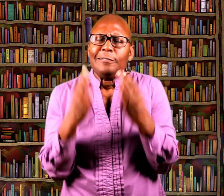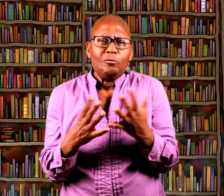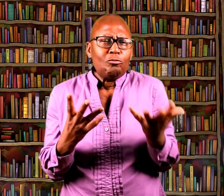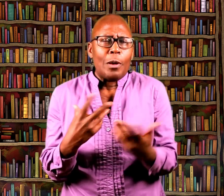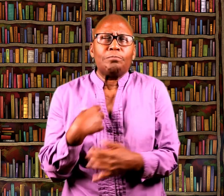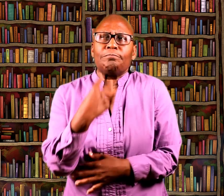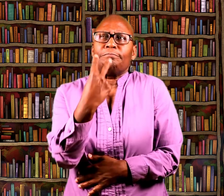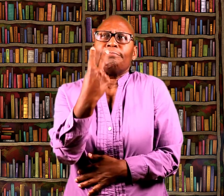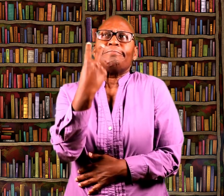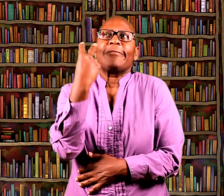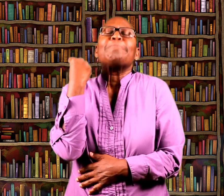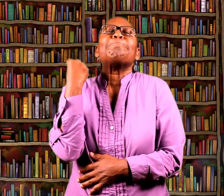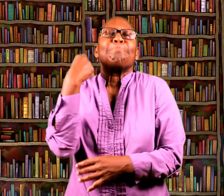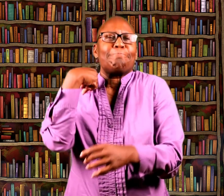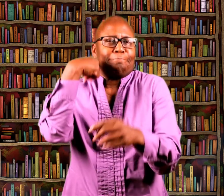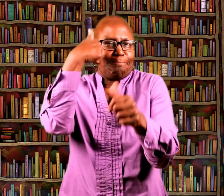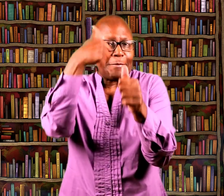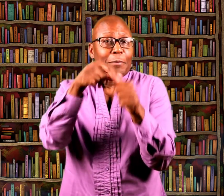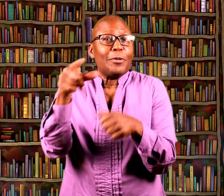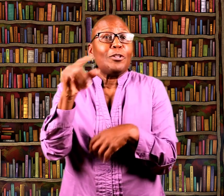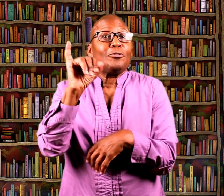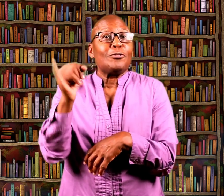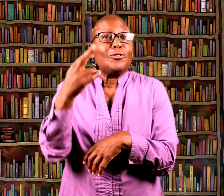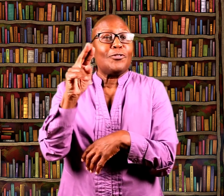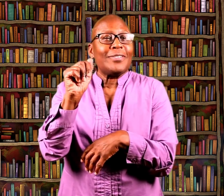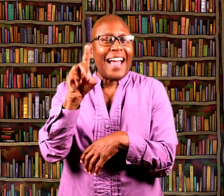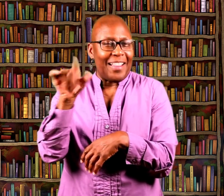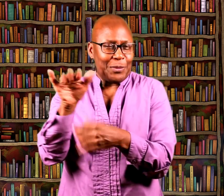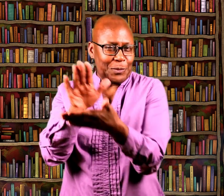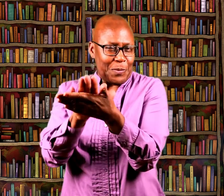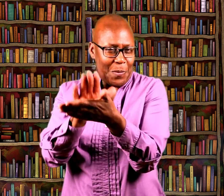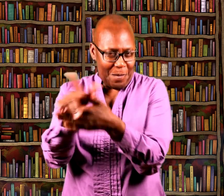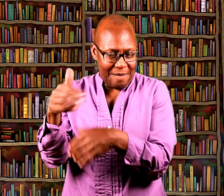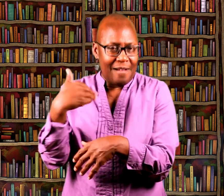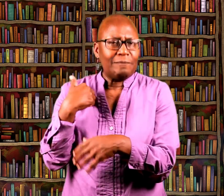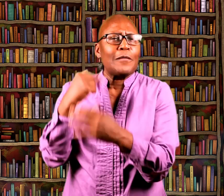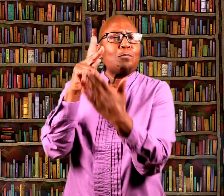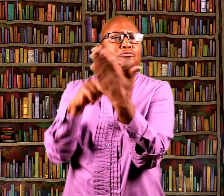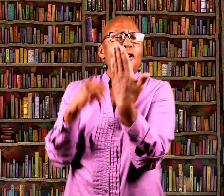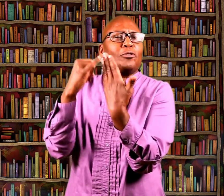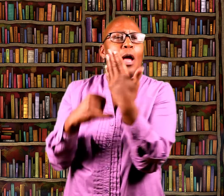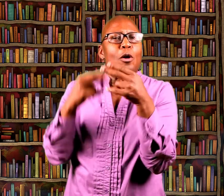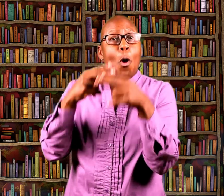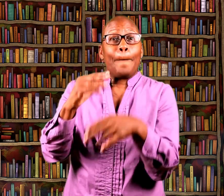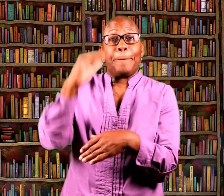and remember Junior NAD at school. They had a project called "Big Brothers, Big Sisters".